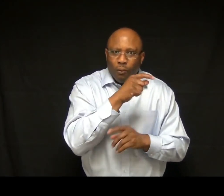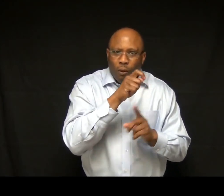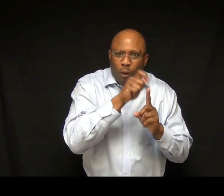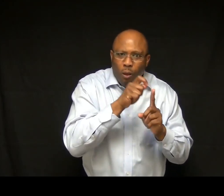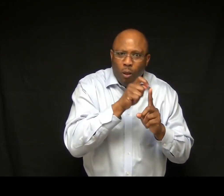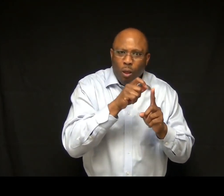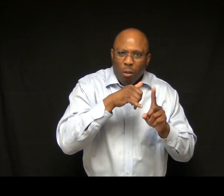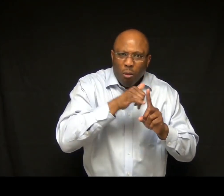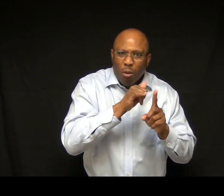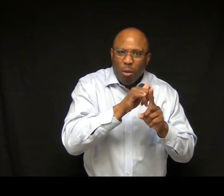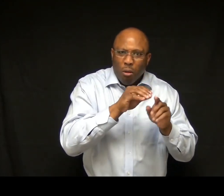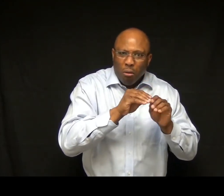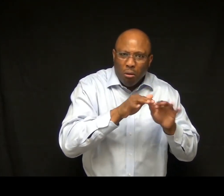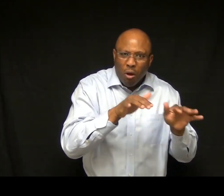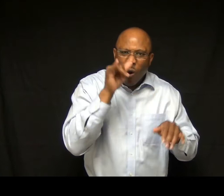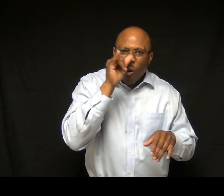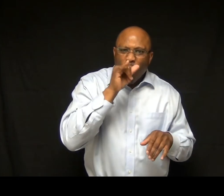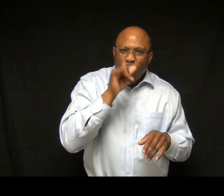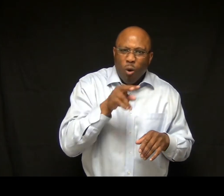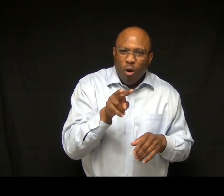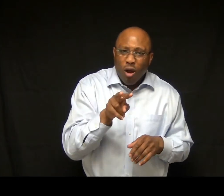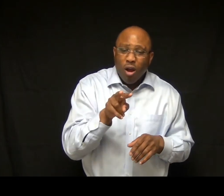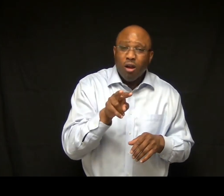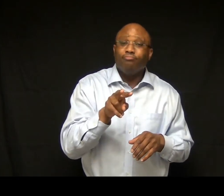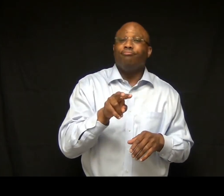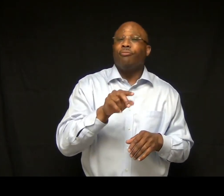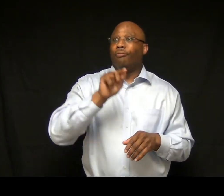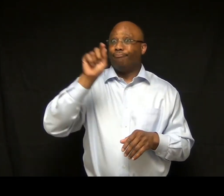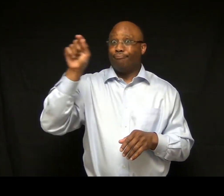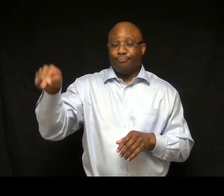recent news headlines